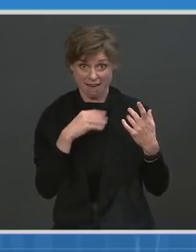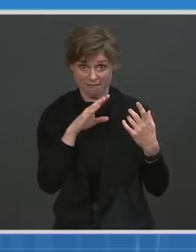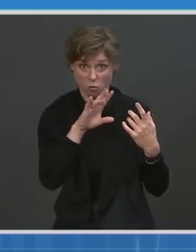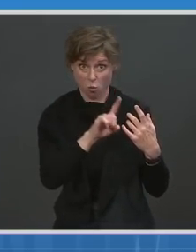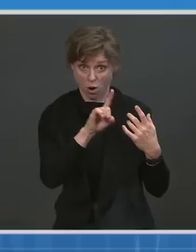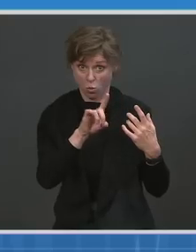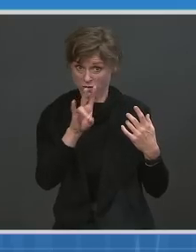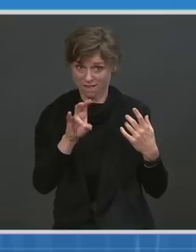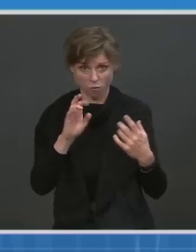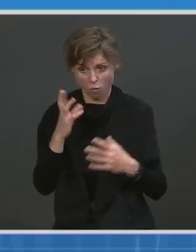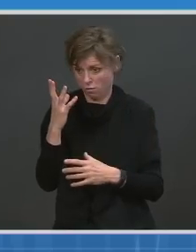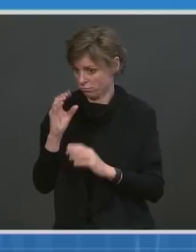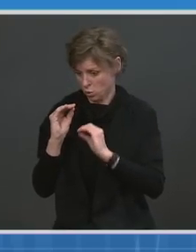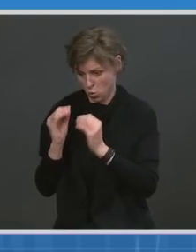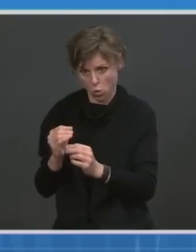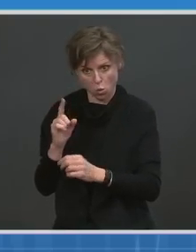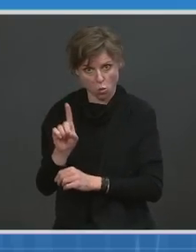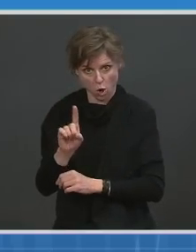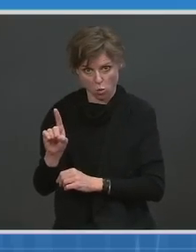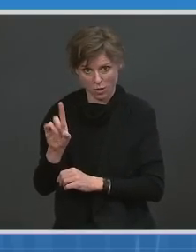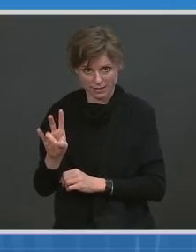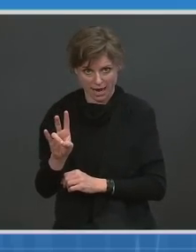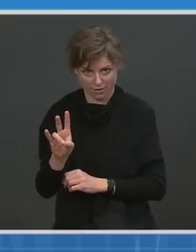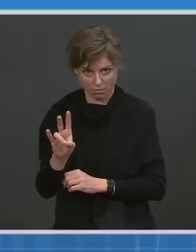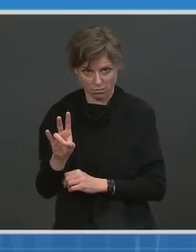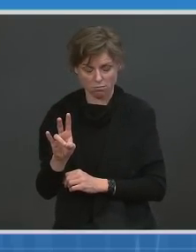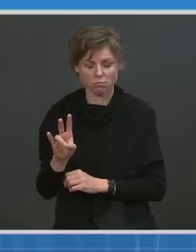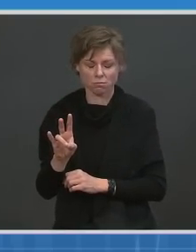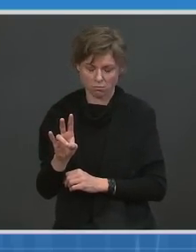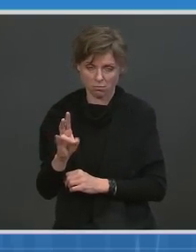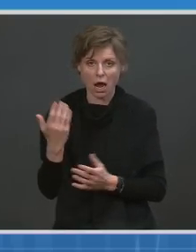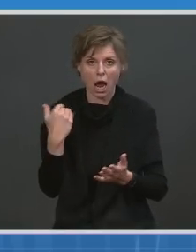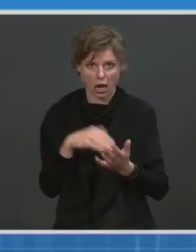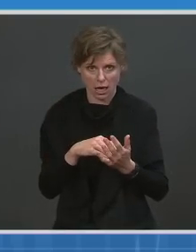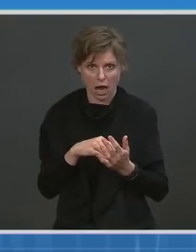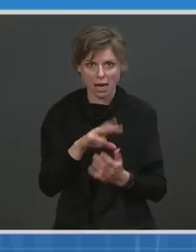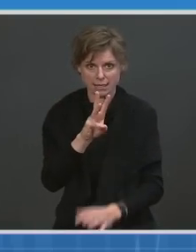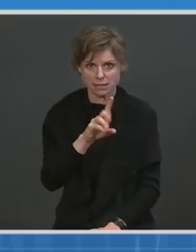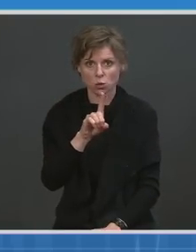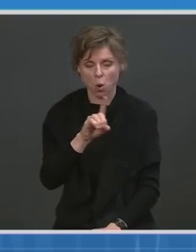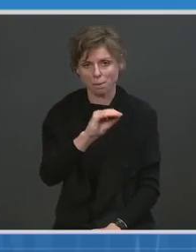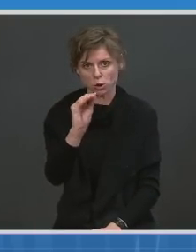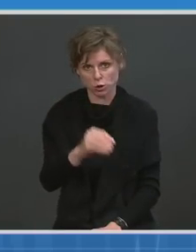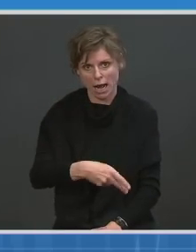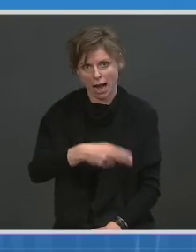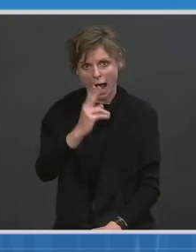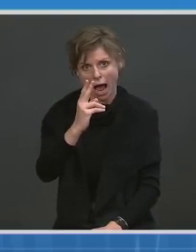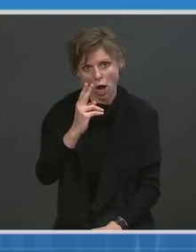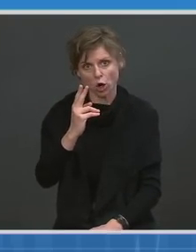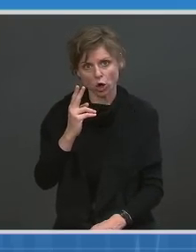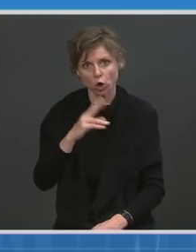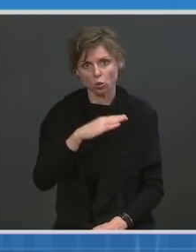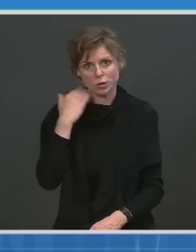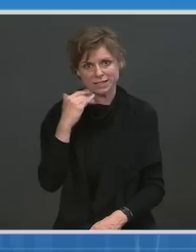And again, an estimated 61 percent higher risk of death with B117.